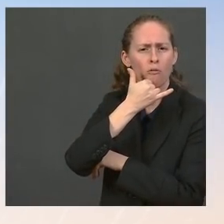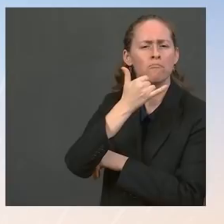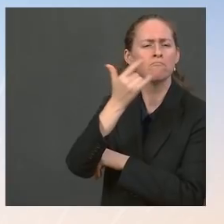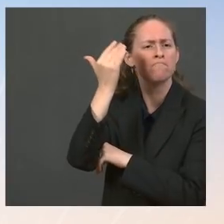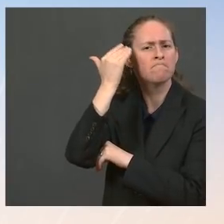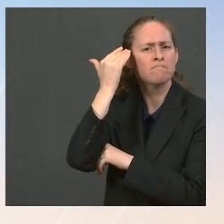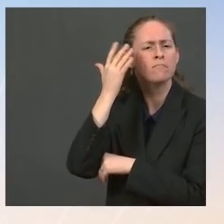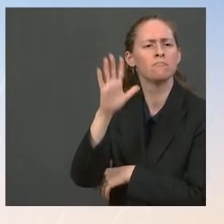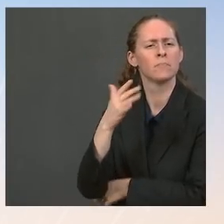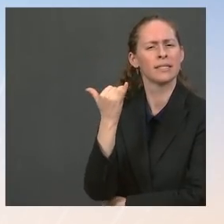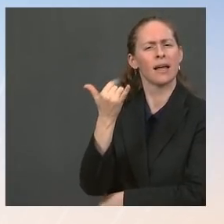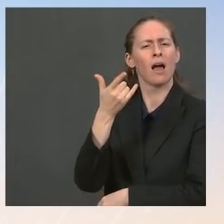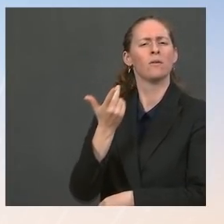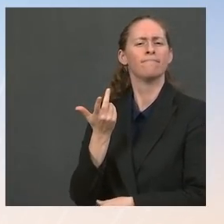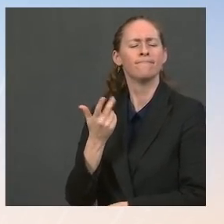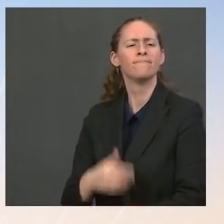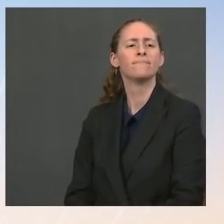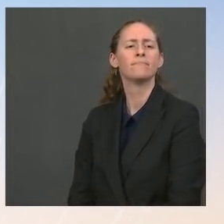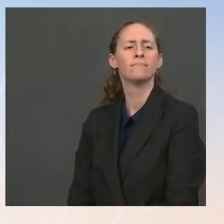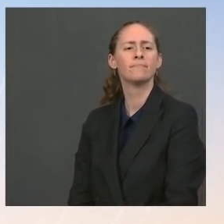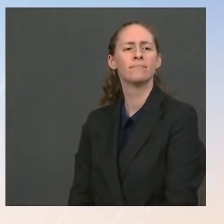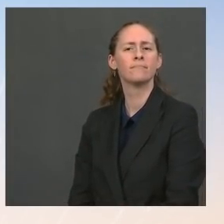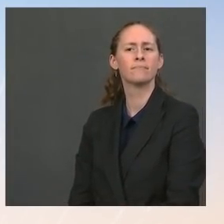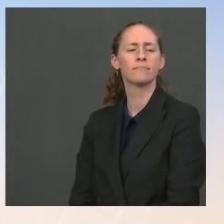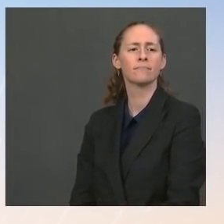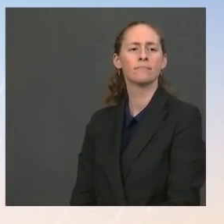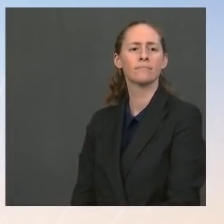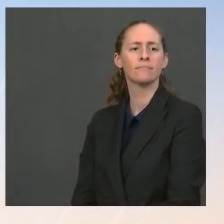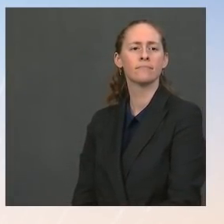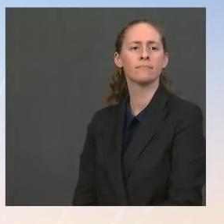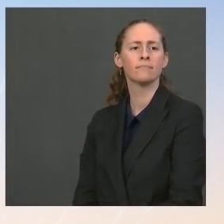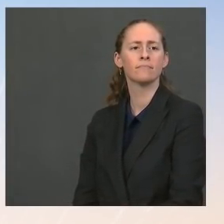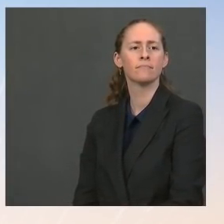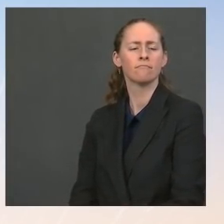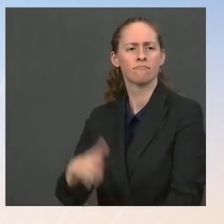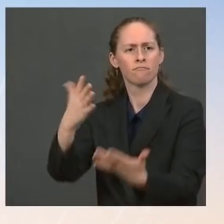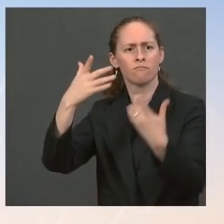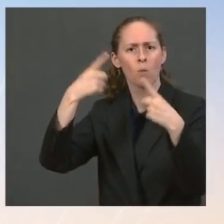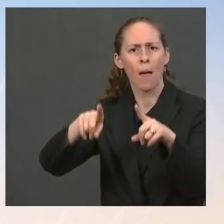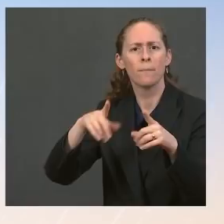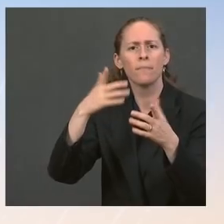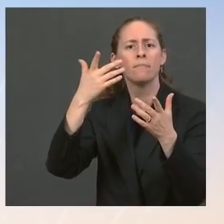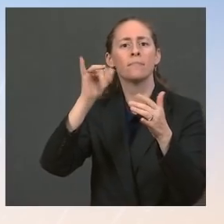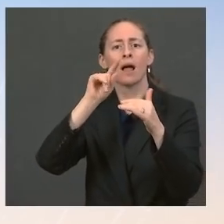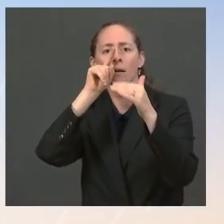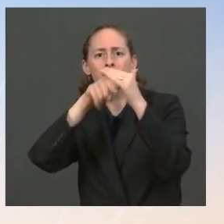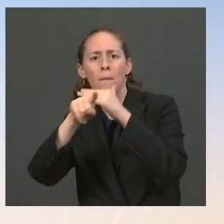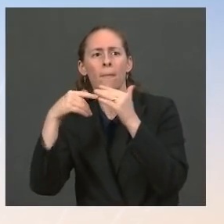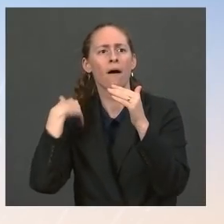or thinking about the current and ongoing asylum review, and whether, perhaps if the administration